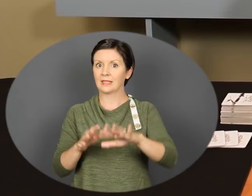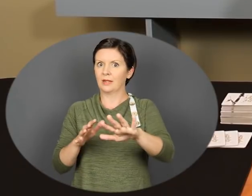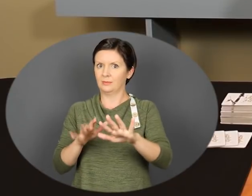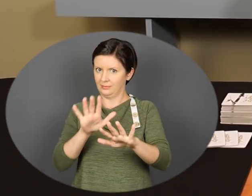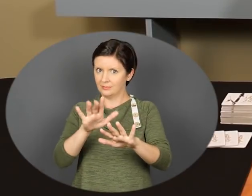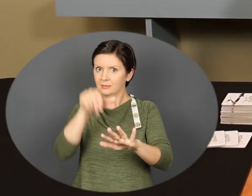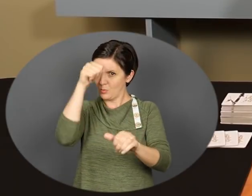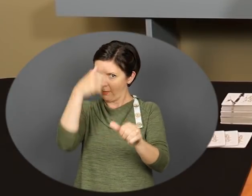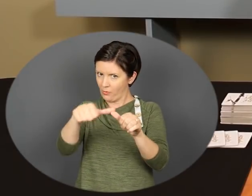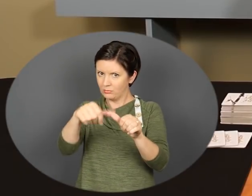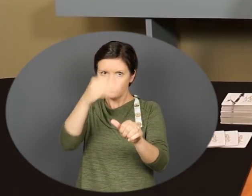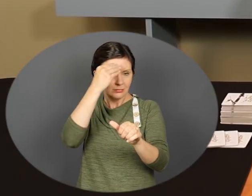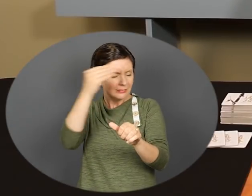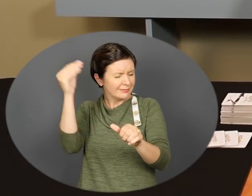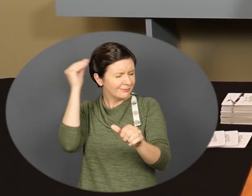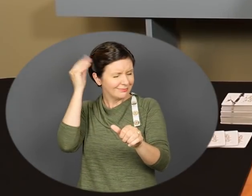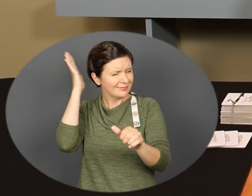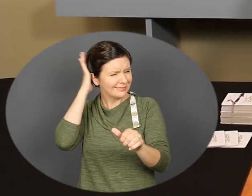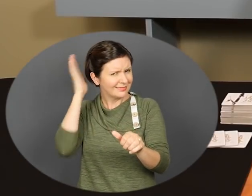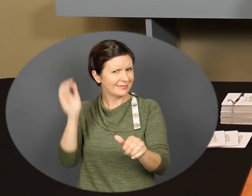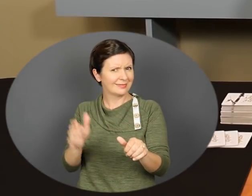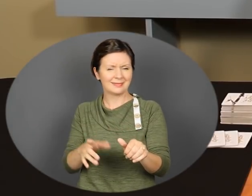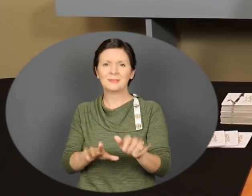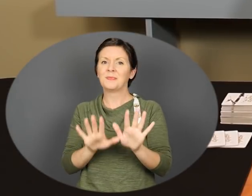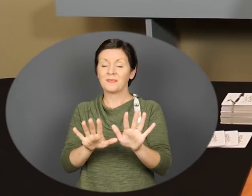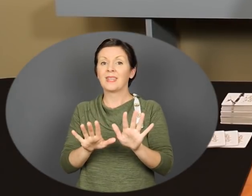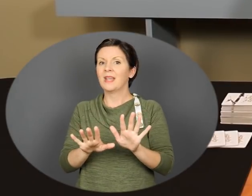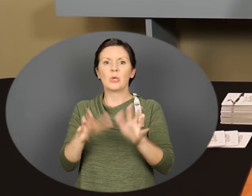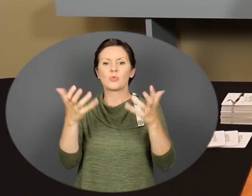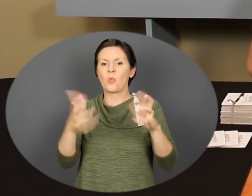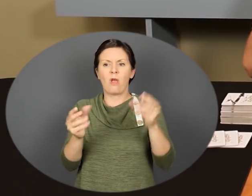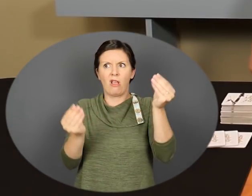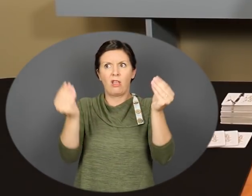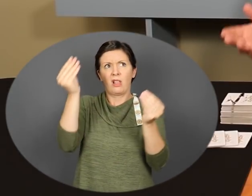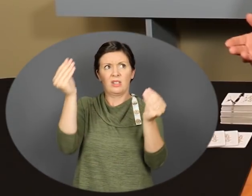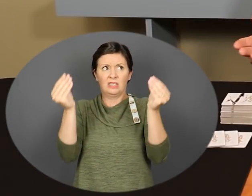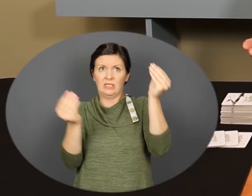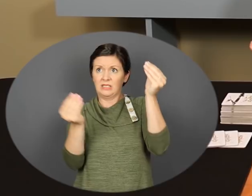I said, you may not willingly play a path tile that would lead your marker off of the